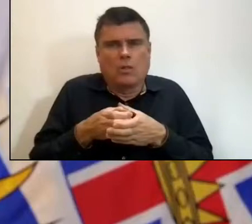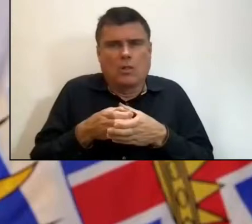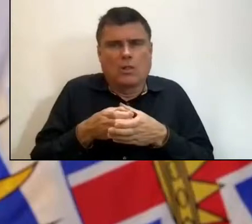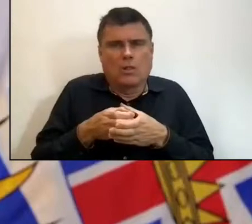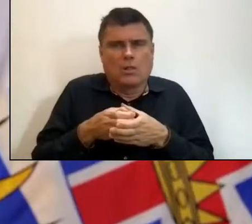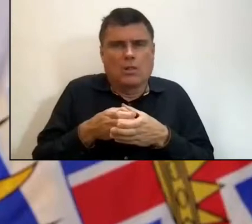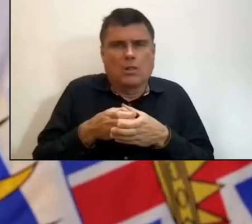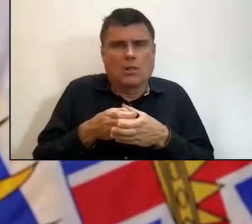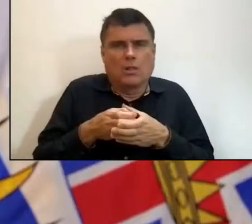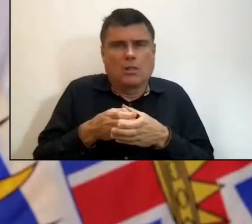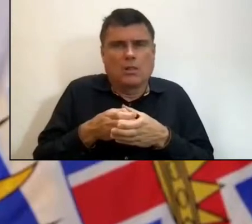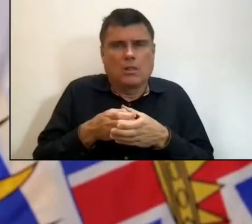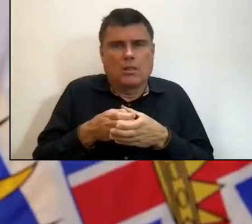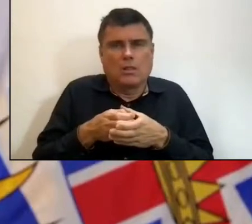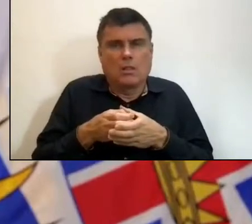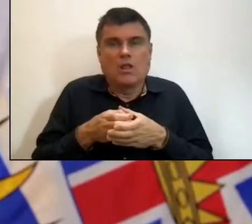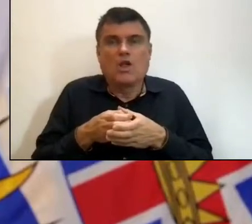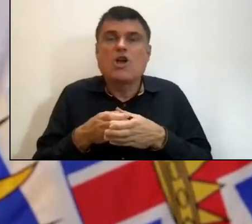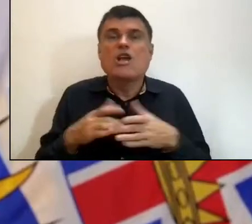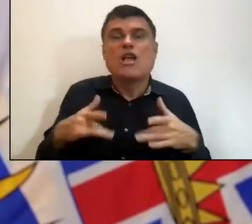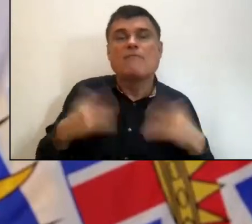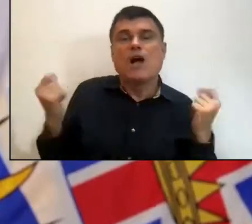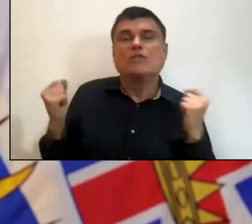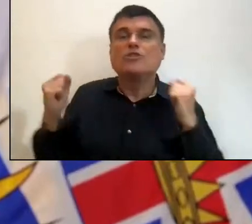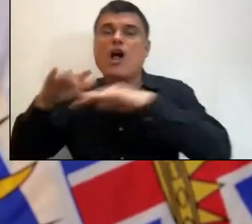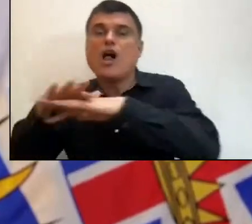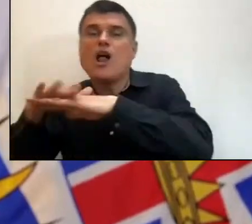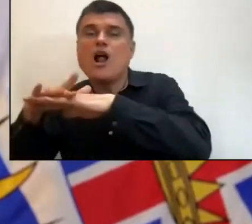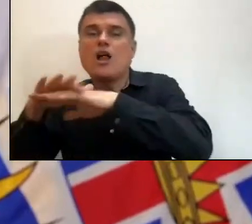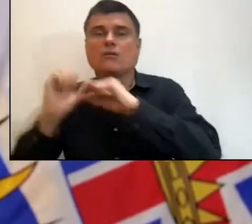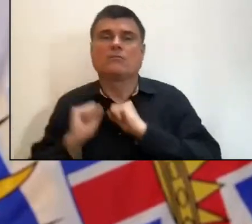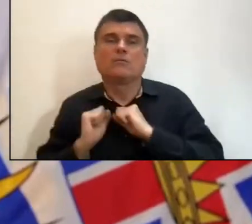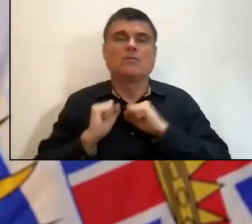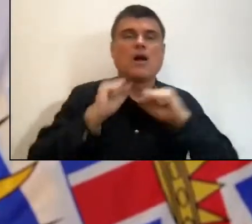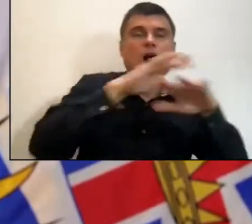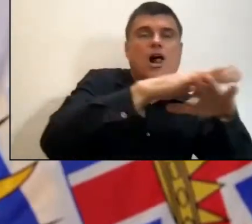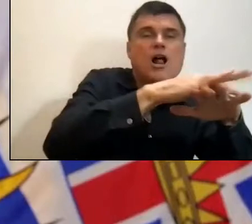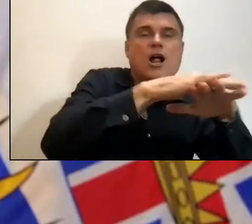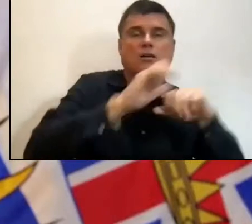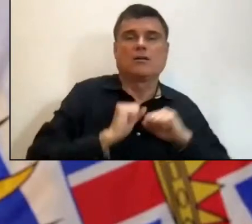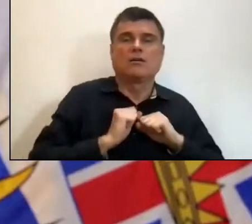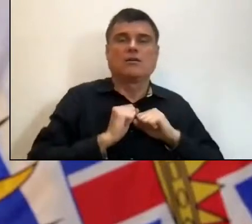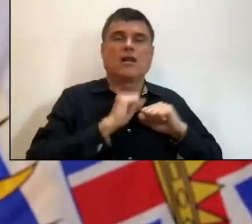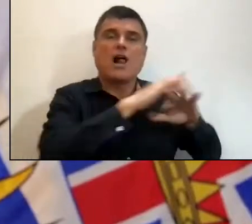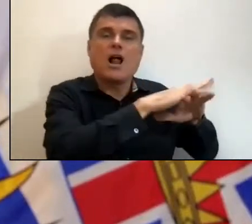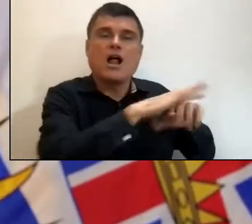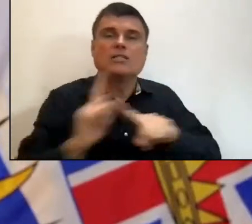you have a family that is -- you are four in your household plus